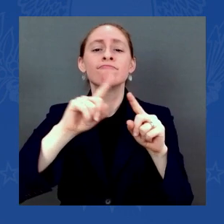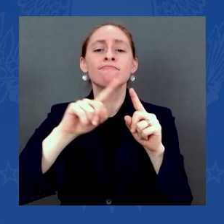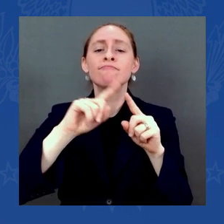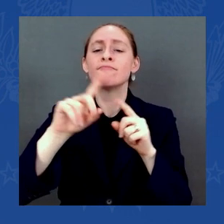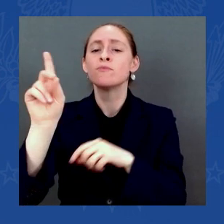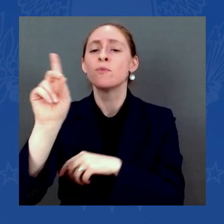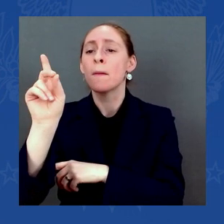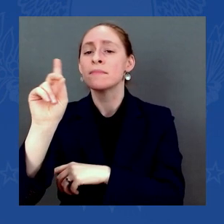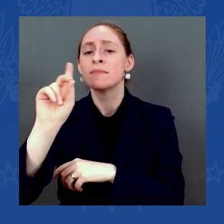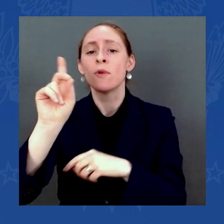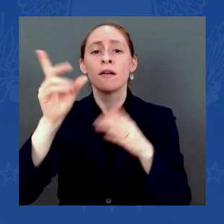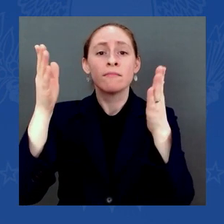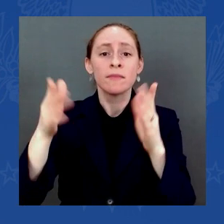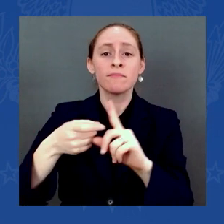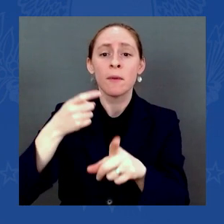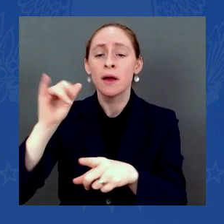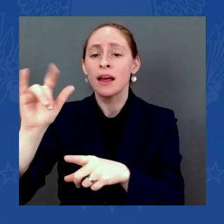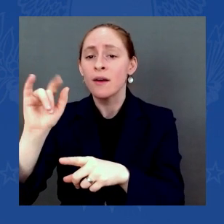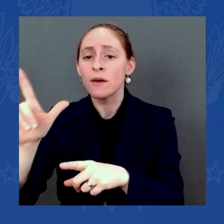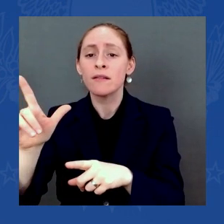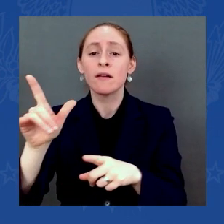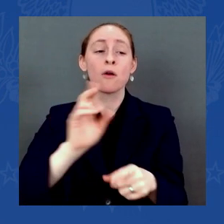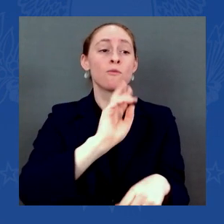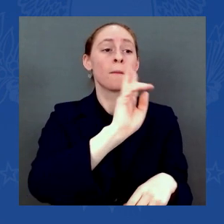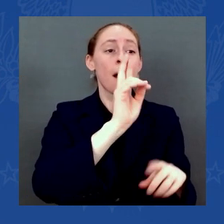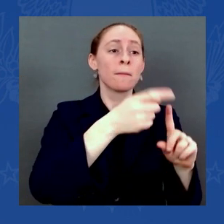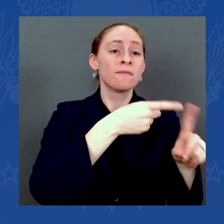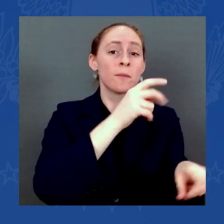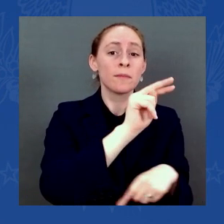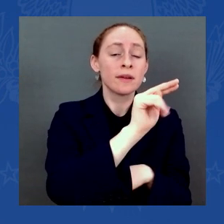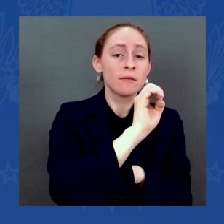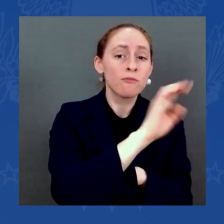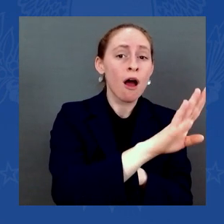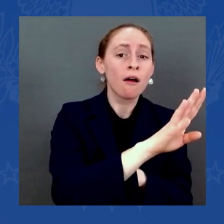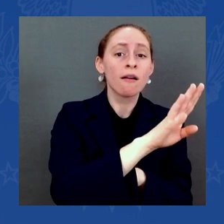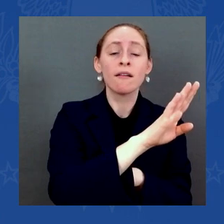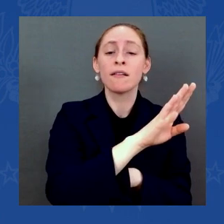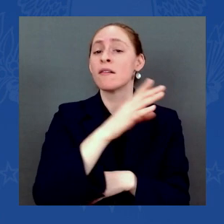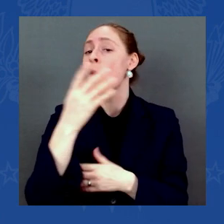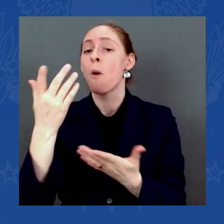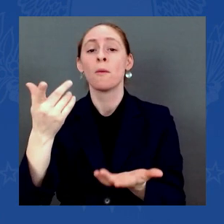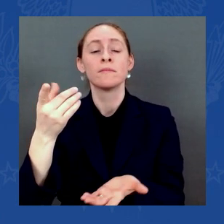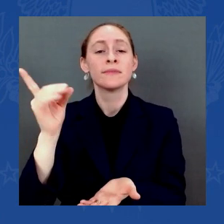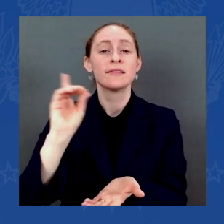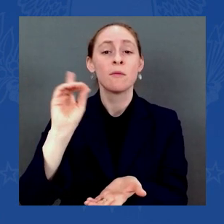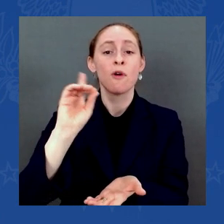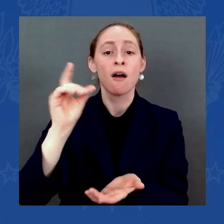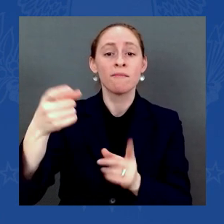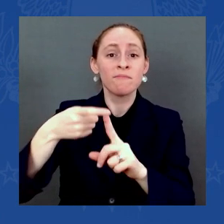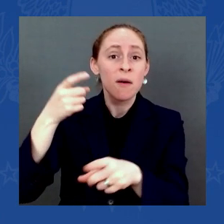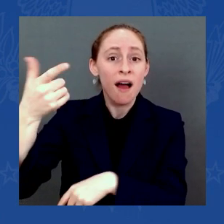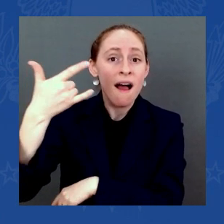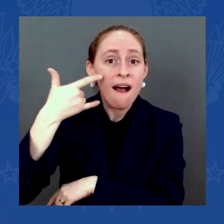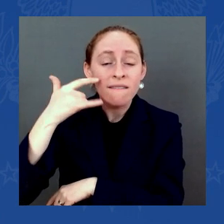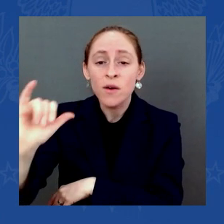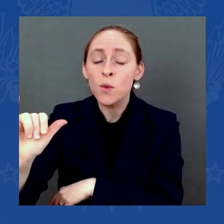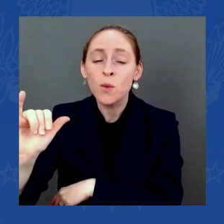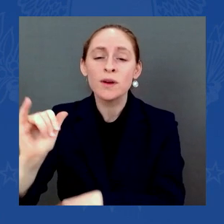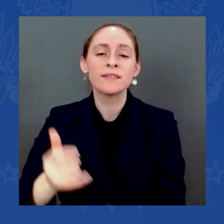And like many others: Anna Eshoo, Democrat from California; Brett Guthrie, Republican -- Kentucky; Jan Sendowsky [Schakowsky] from --